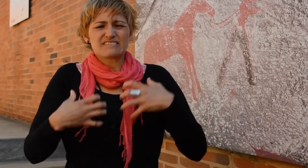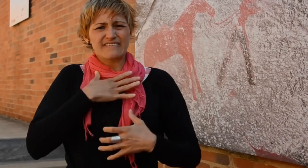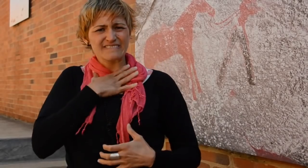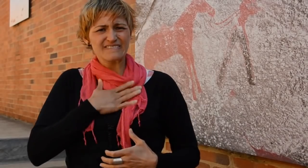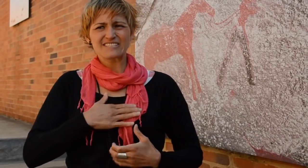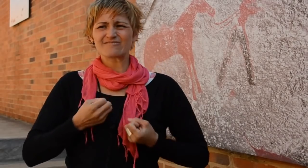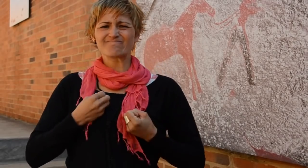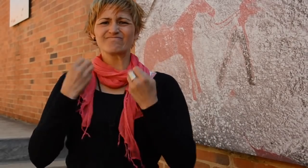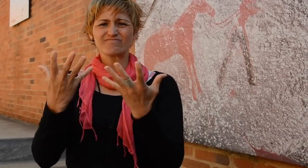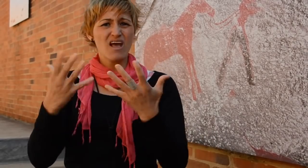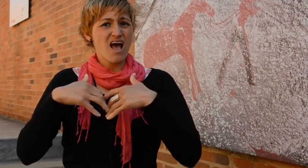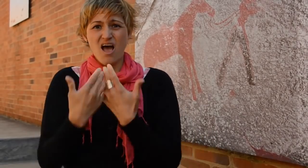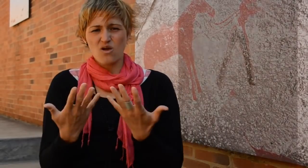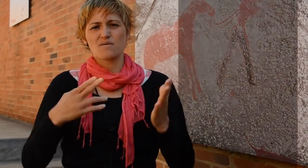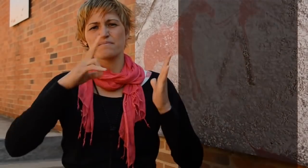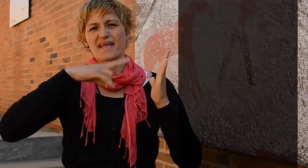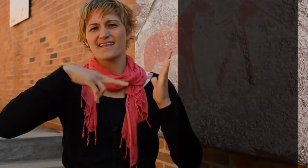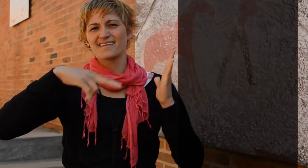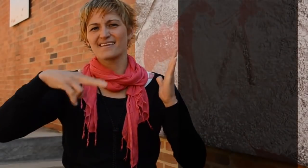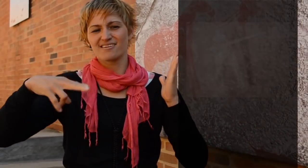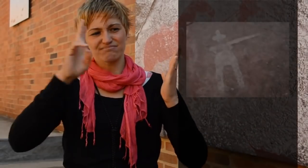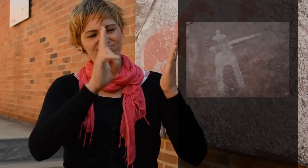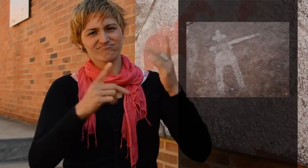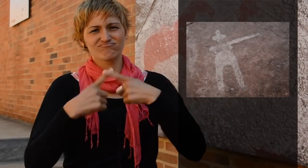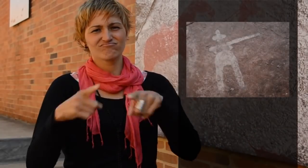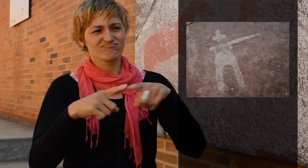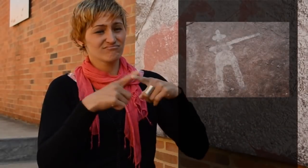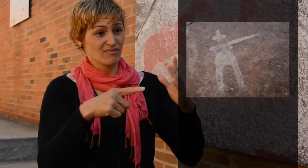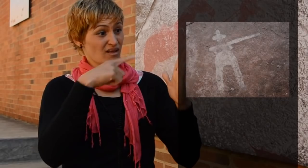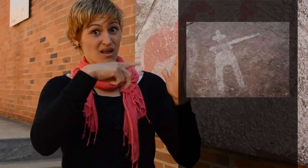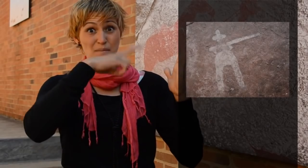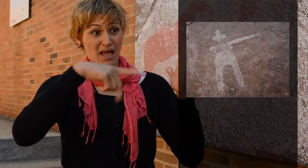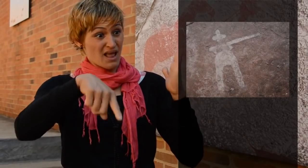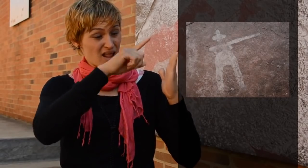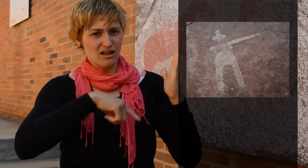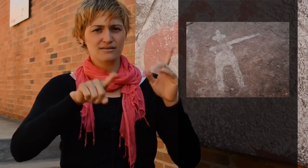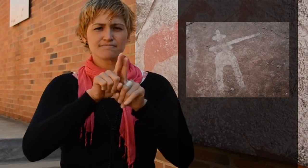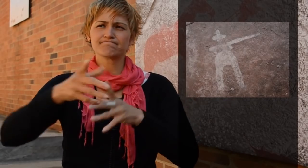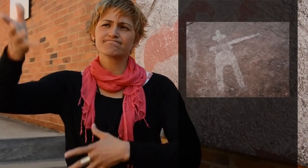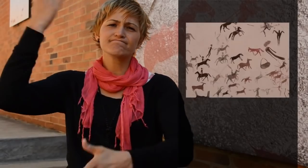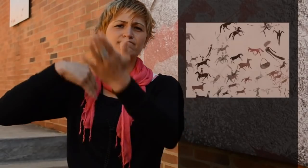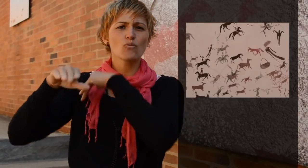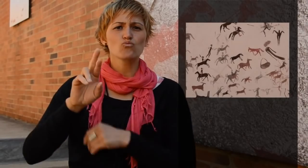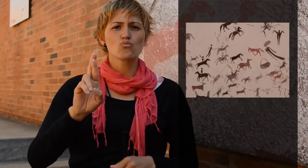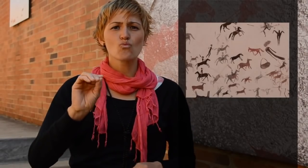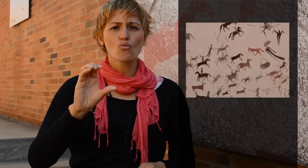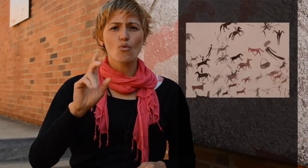their emotions and feelings through painting, which is called rock art.